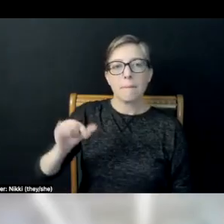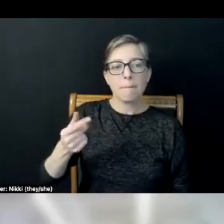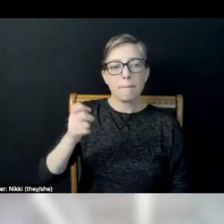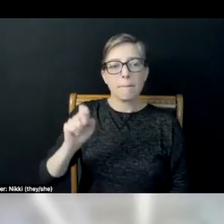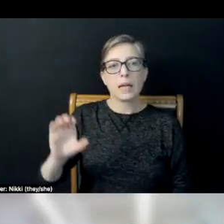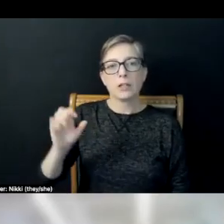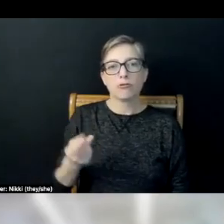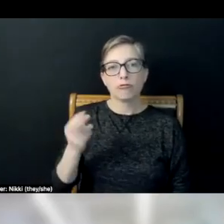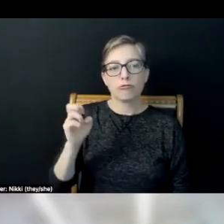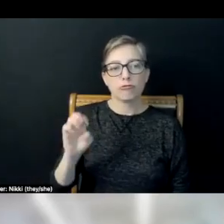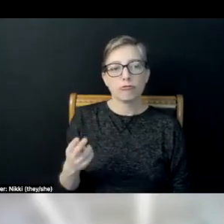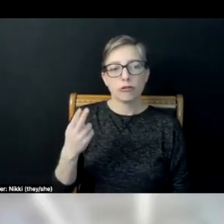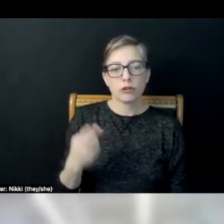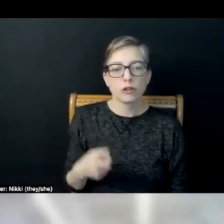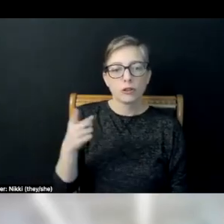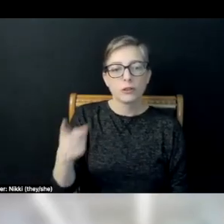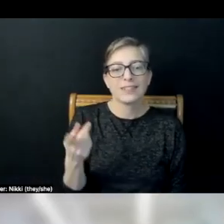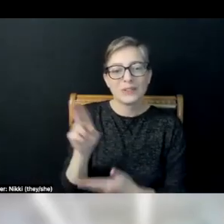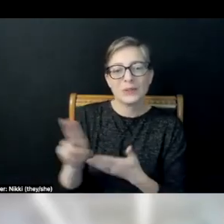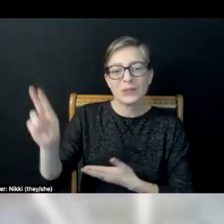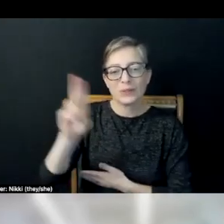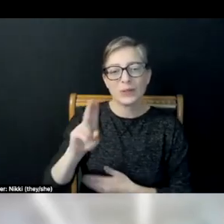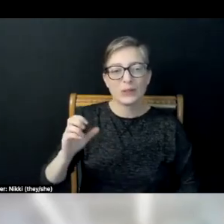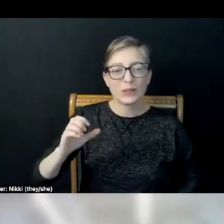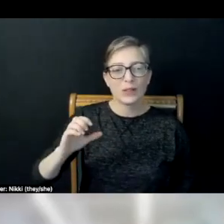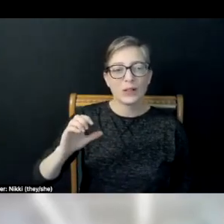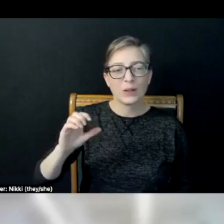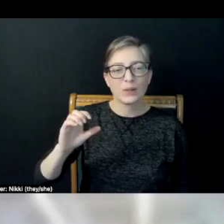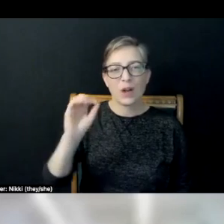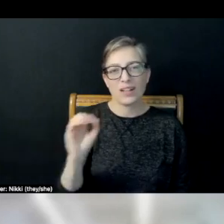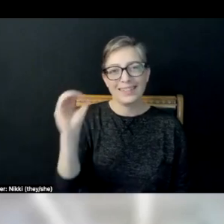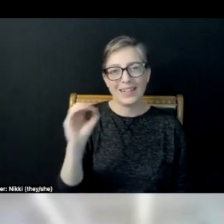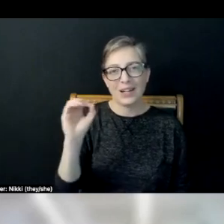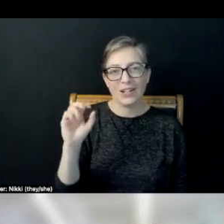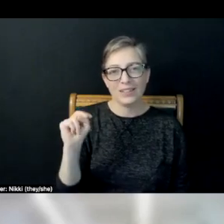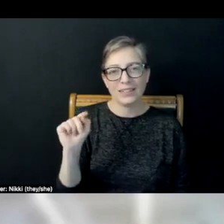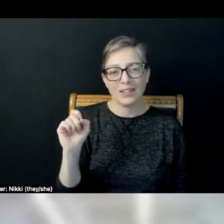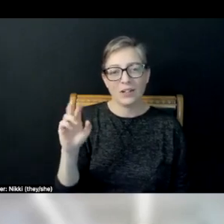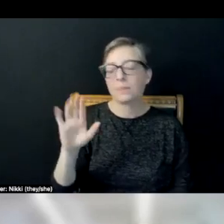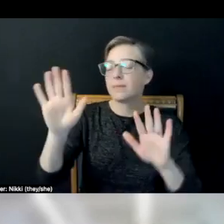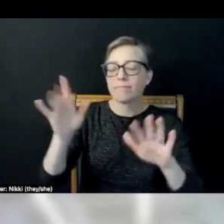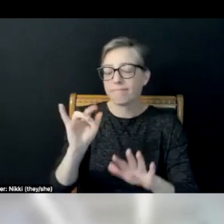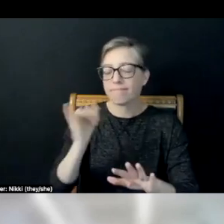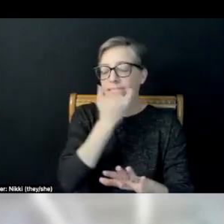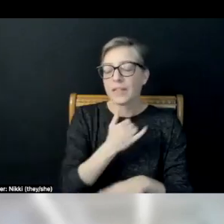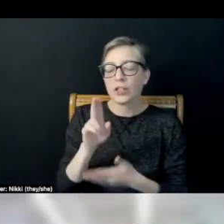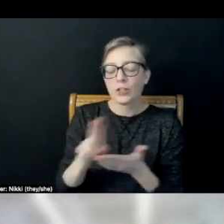the University of Toronto. Forgive me. She's currently on staff at